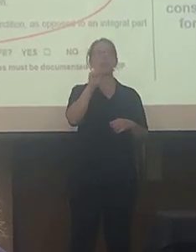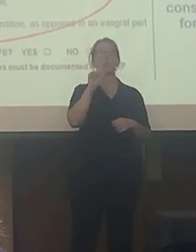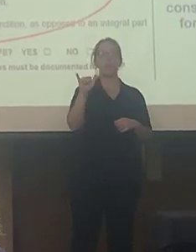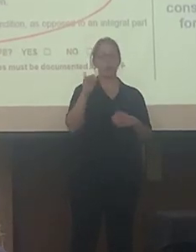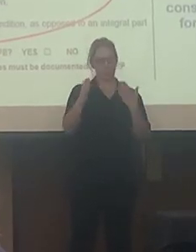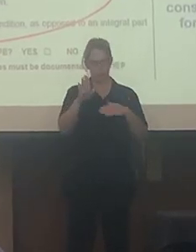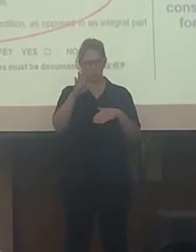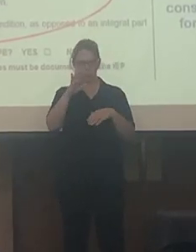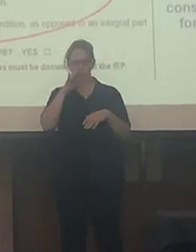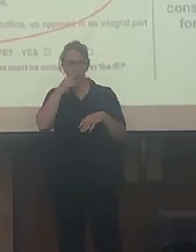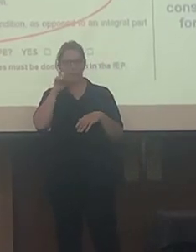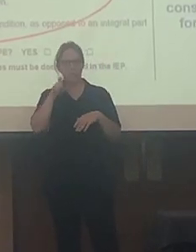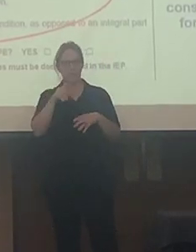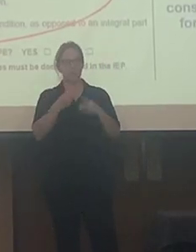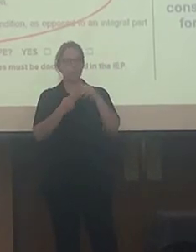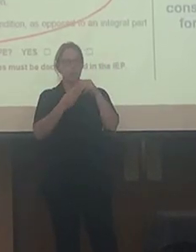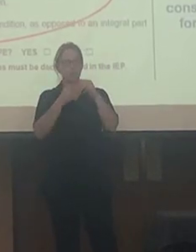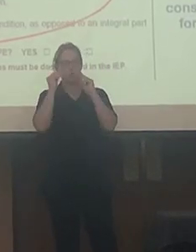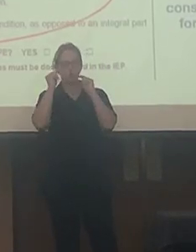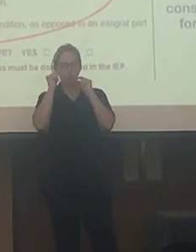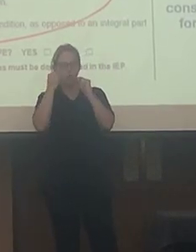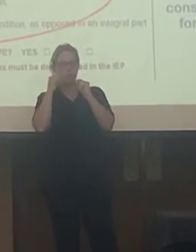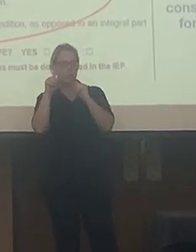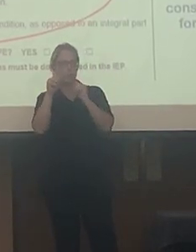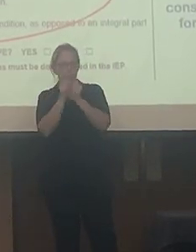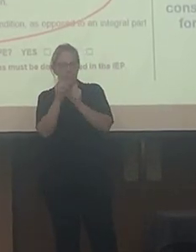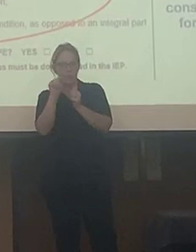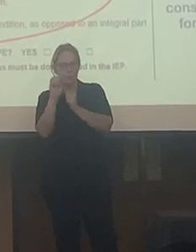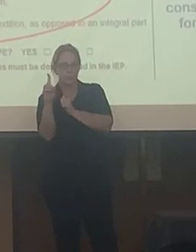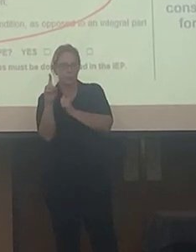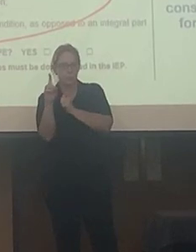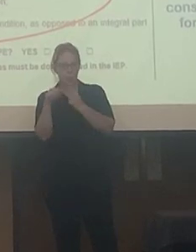some specialized tutoring with the teacher of the deaf and so i mean i have teachers in the deaf who